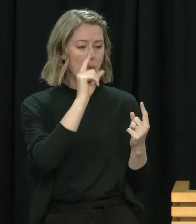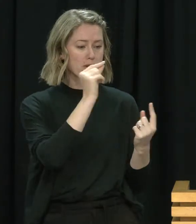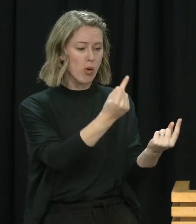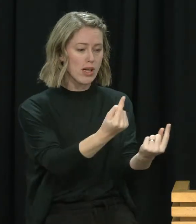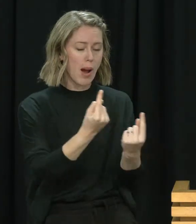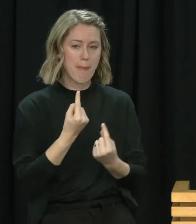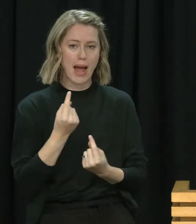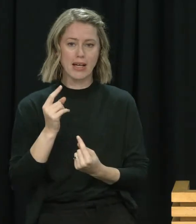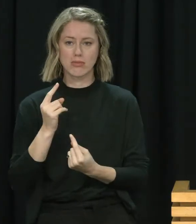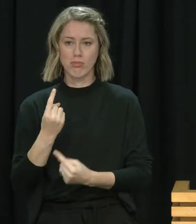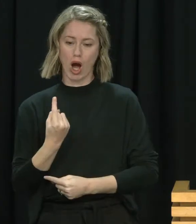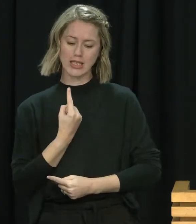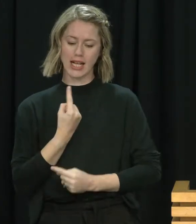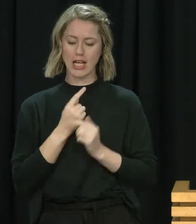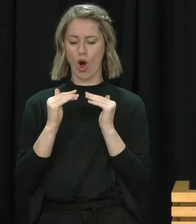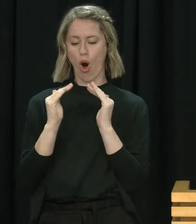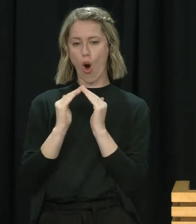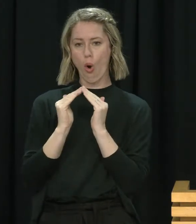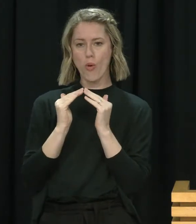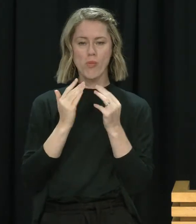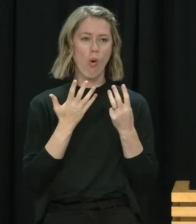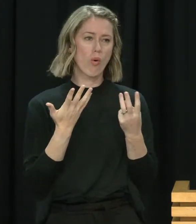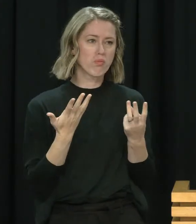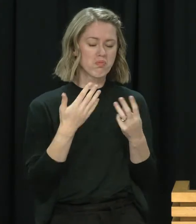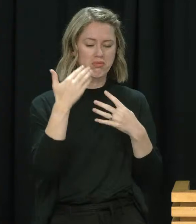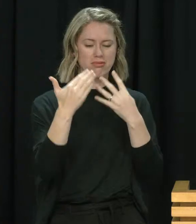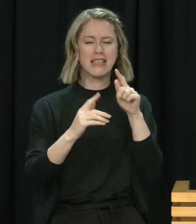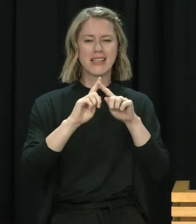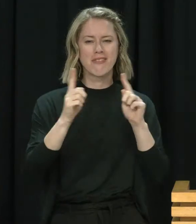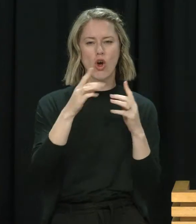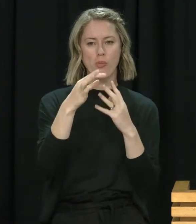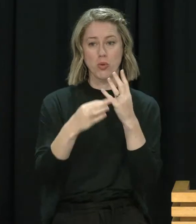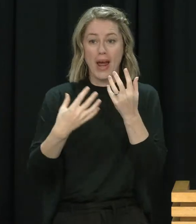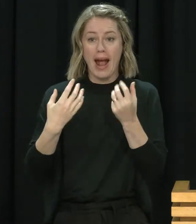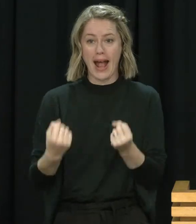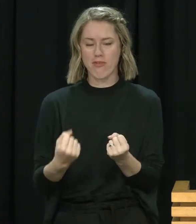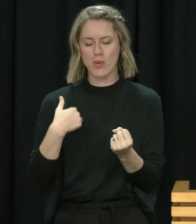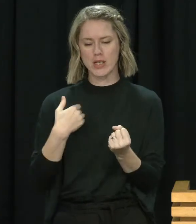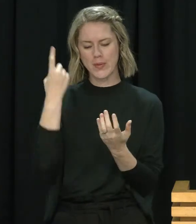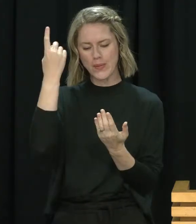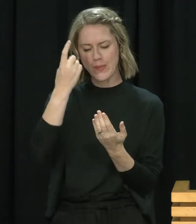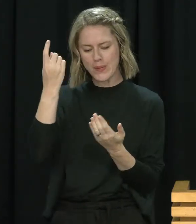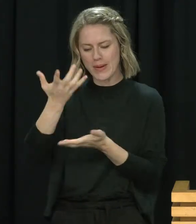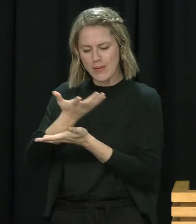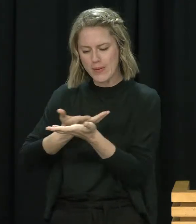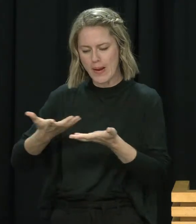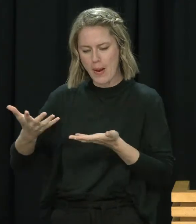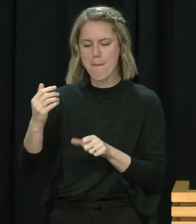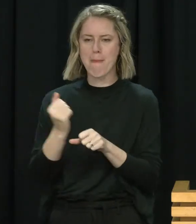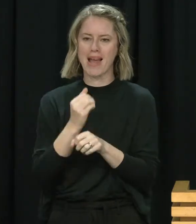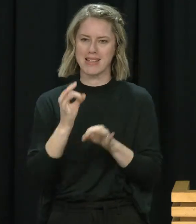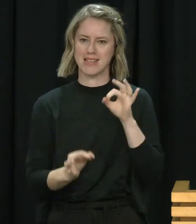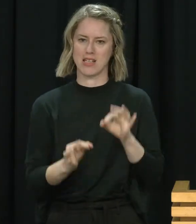contingency plans, including using our MIQ space set up for this person, including whether